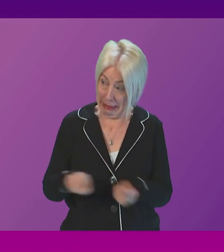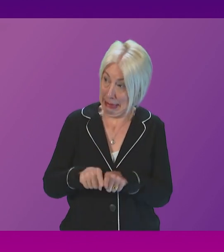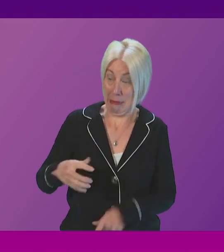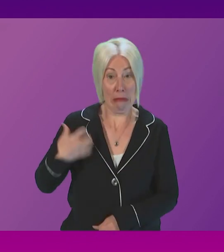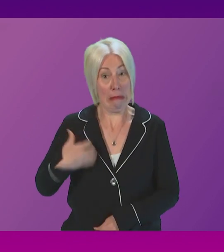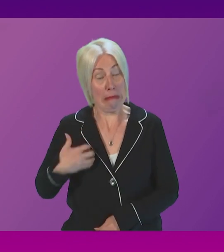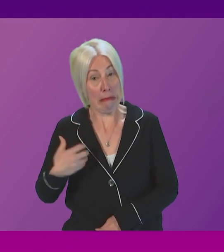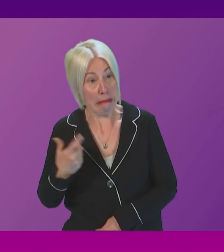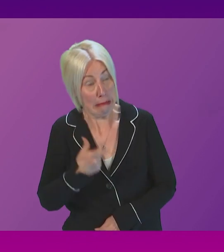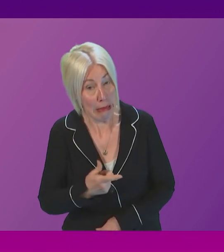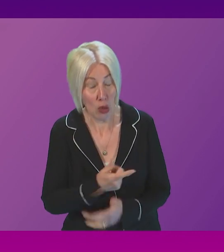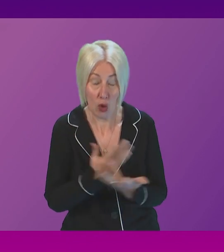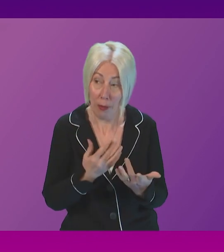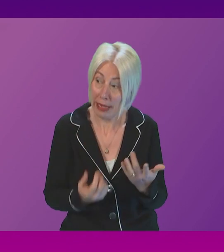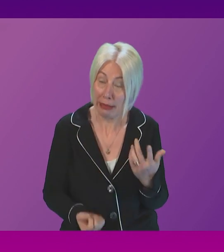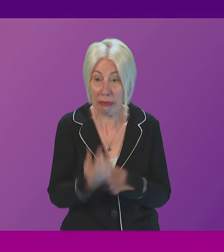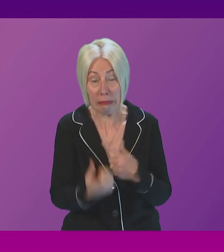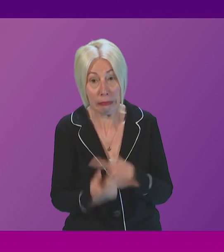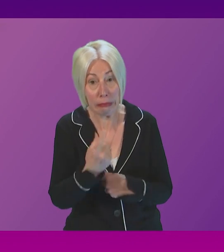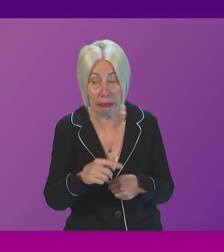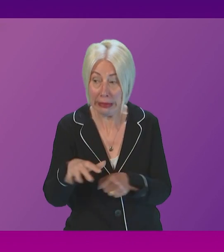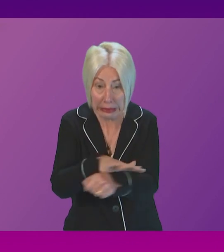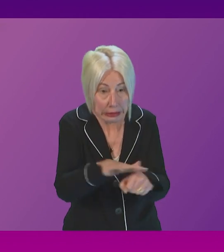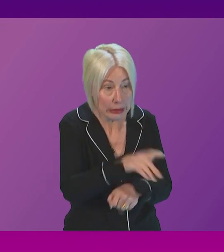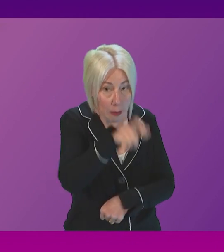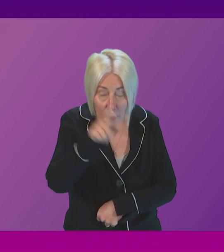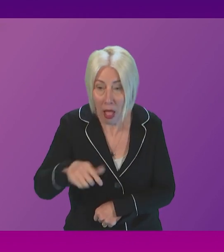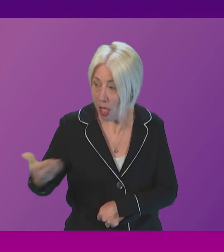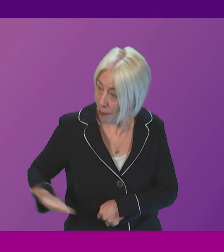there are so many cases of so many businesses and so many individuals who are affected by